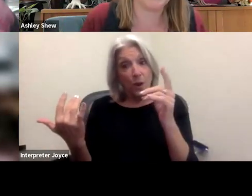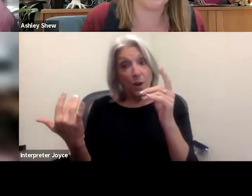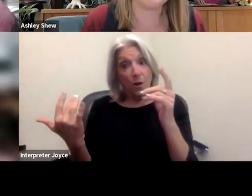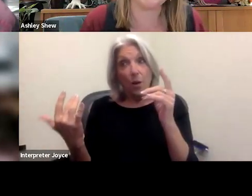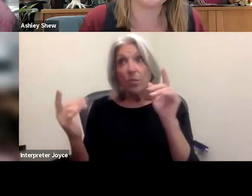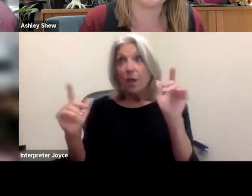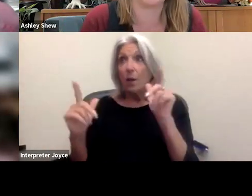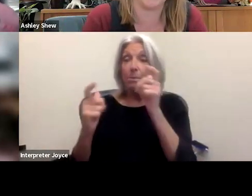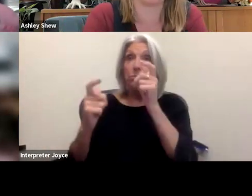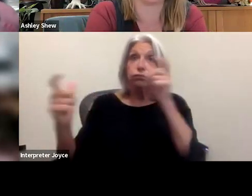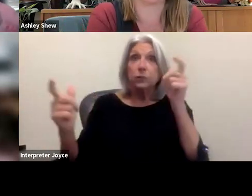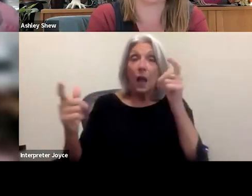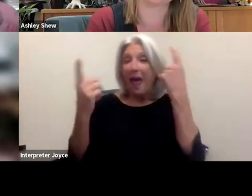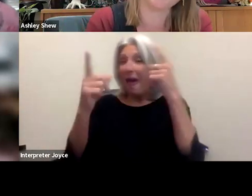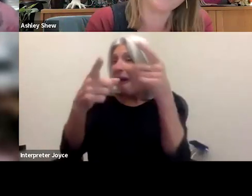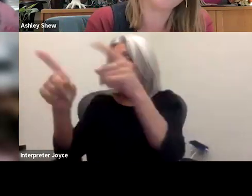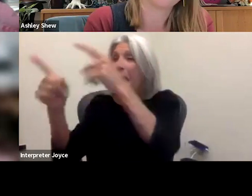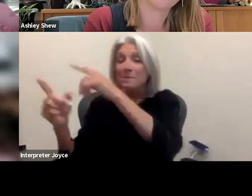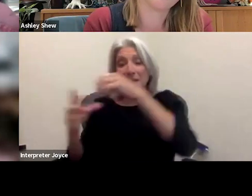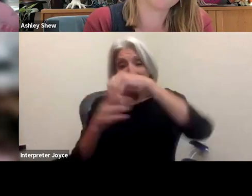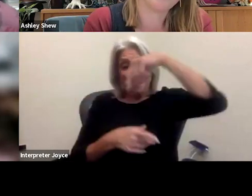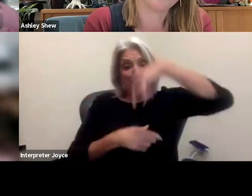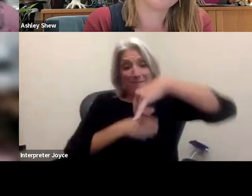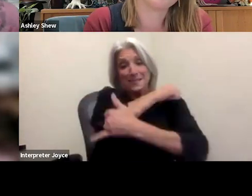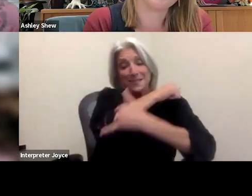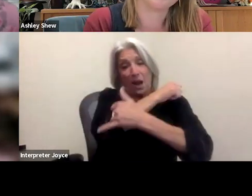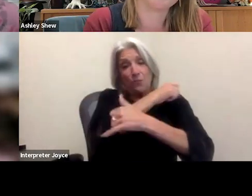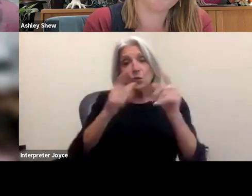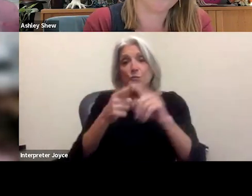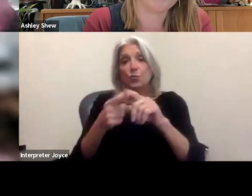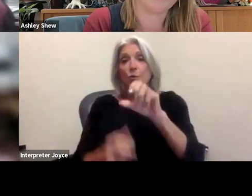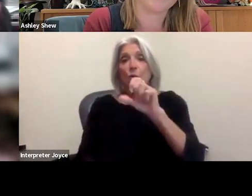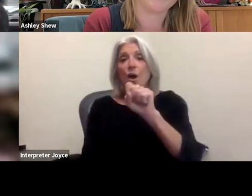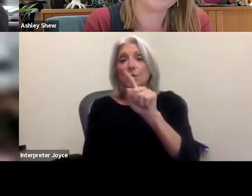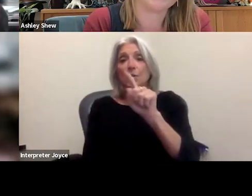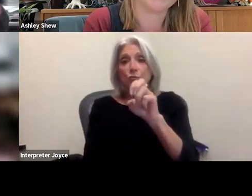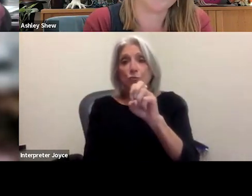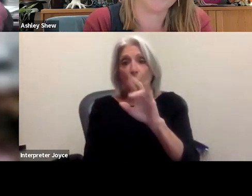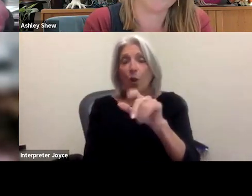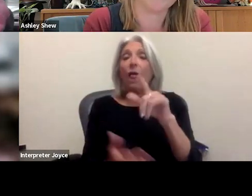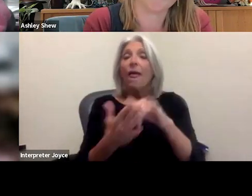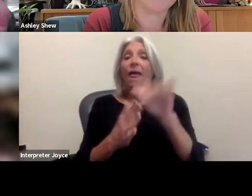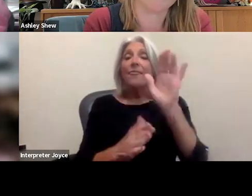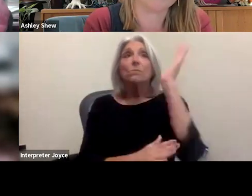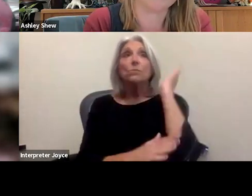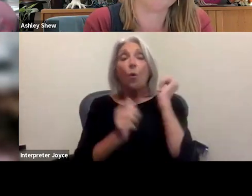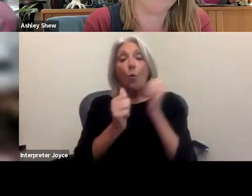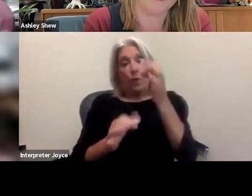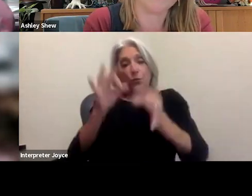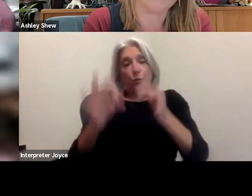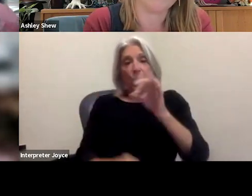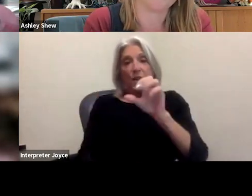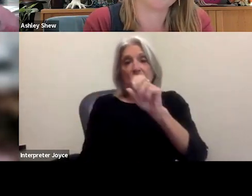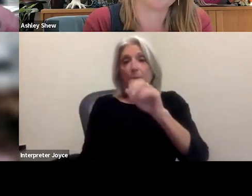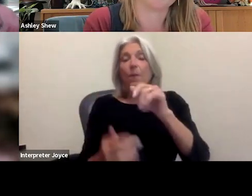of sterilizations happened in this country. And the Supreme Court case in 1924 of Buck versus Bell with